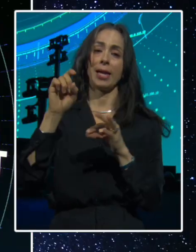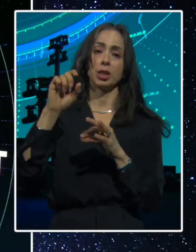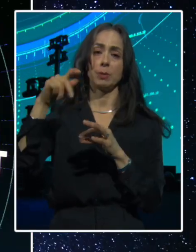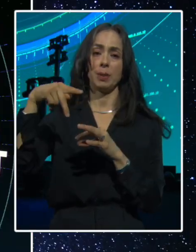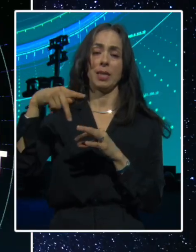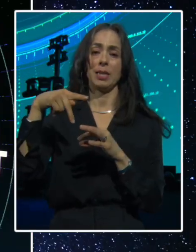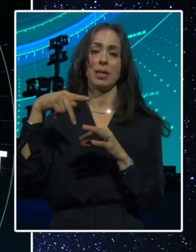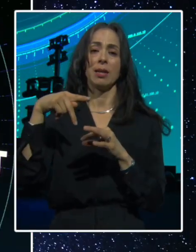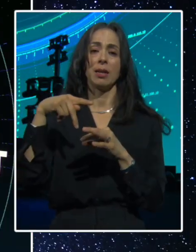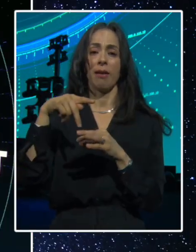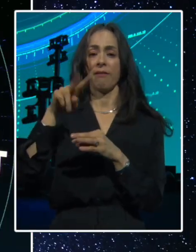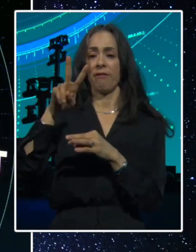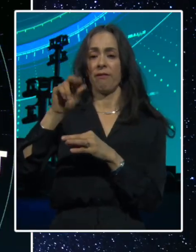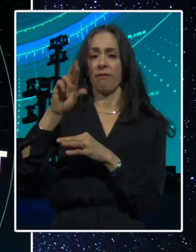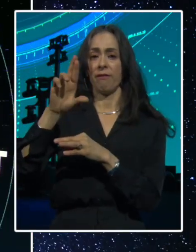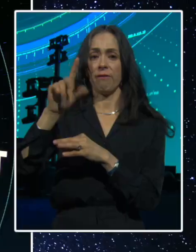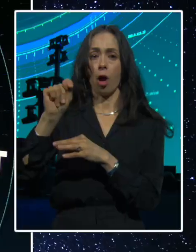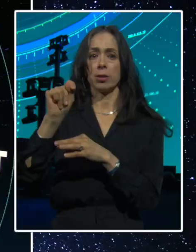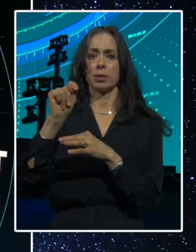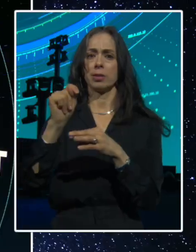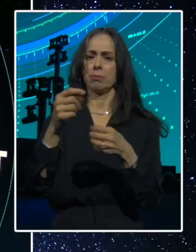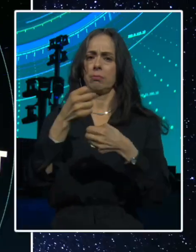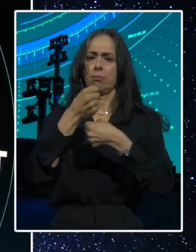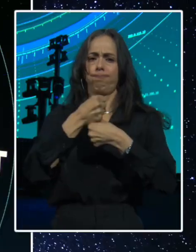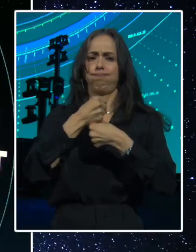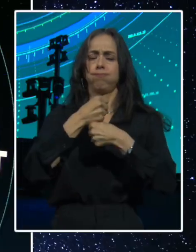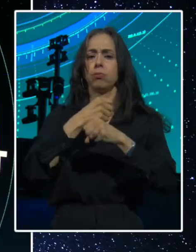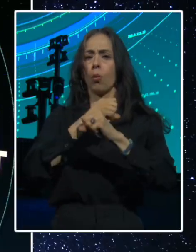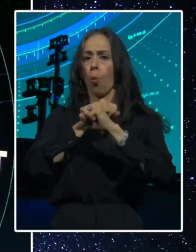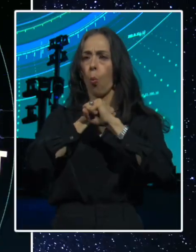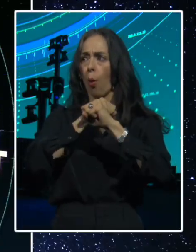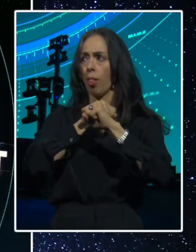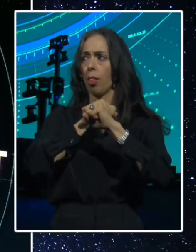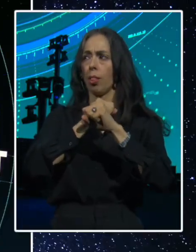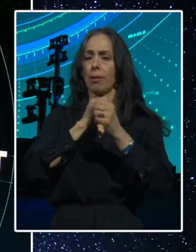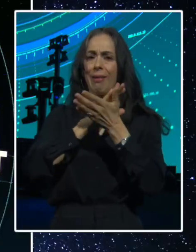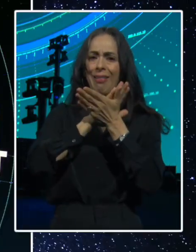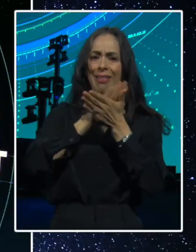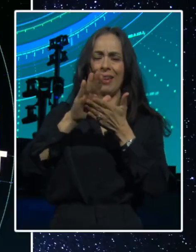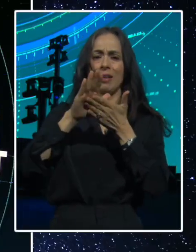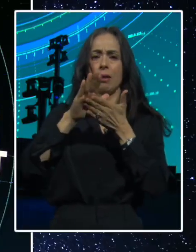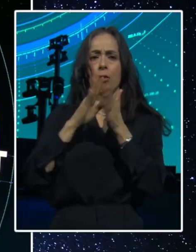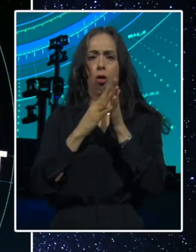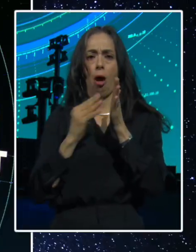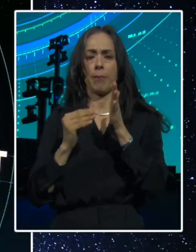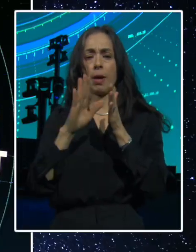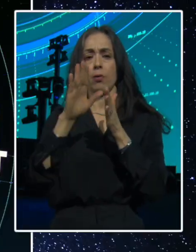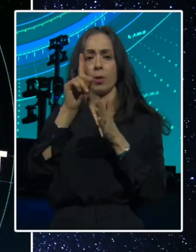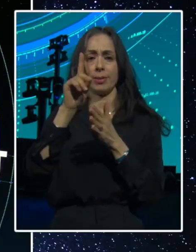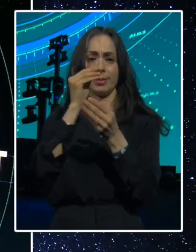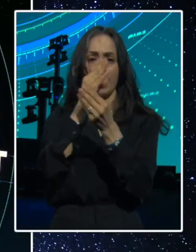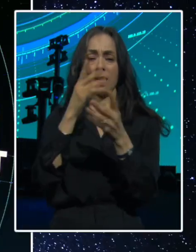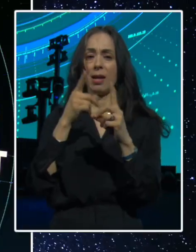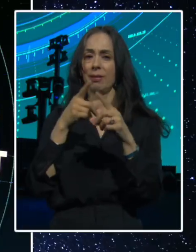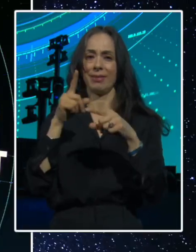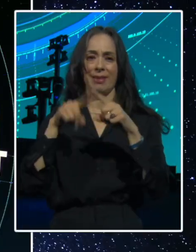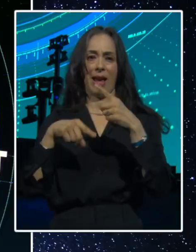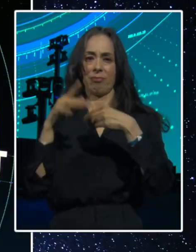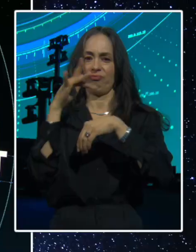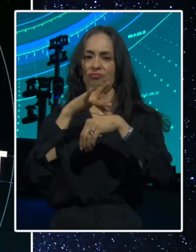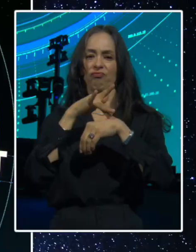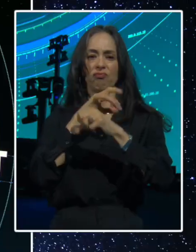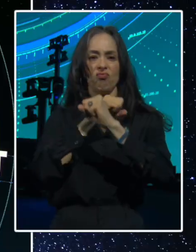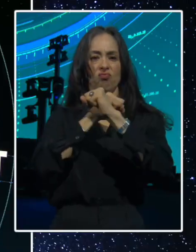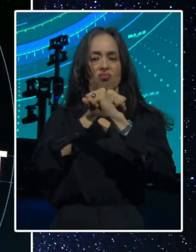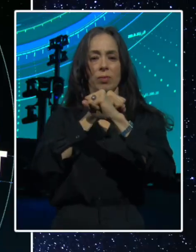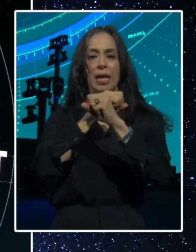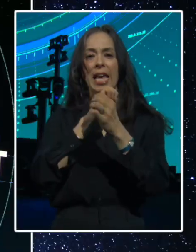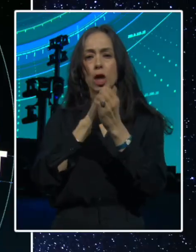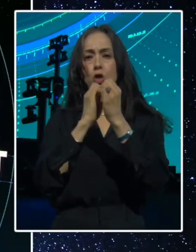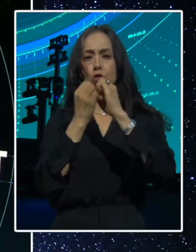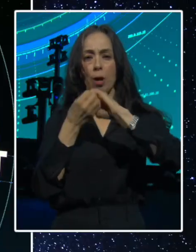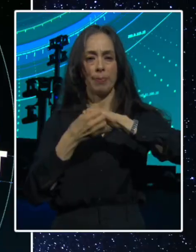you gain an air-gapped vault that safeguards clean copies of your critical data from tampering or encryption.